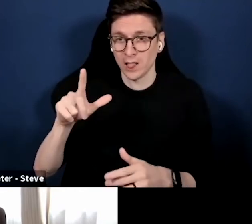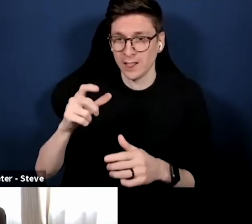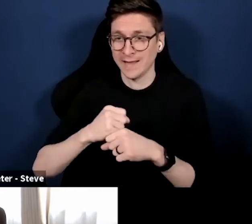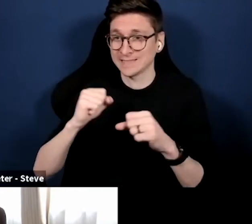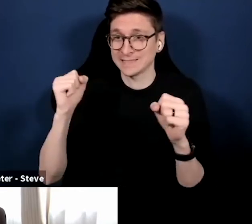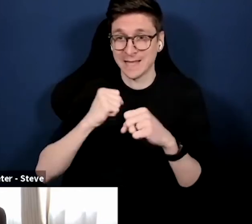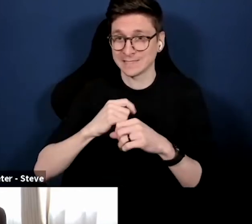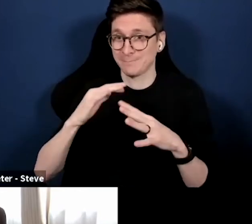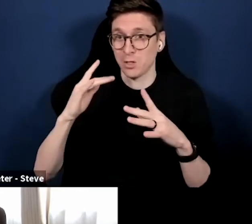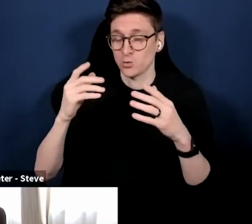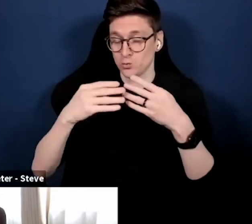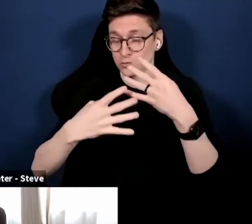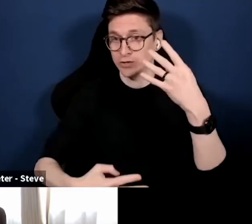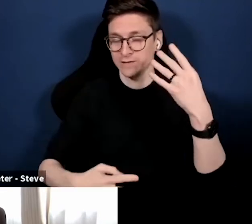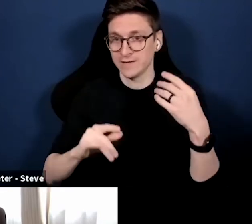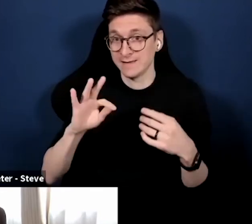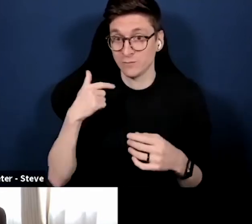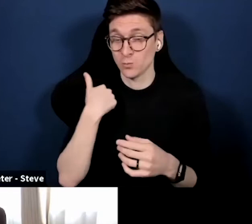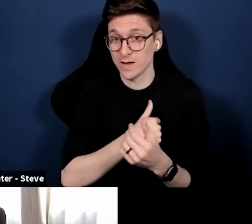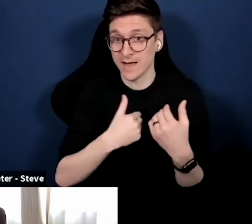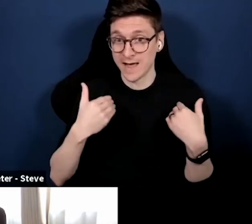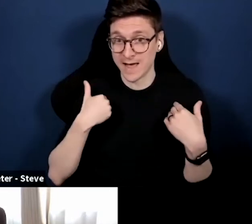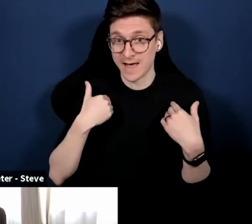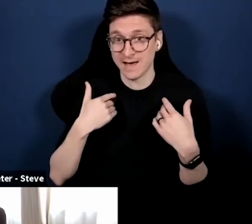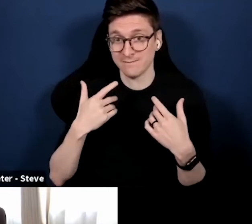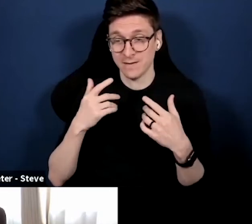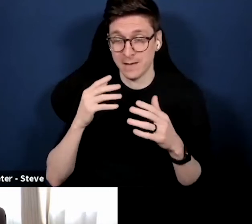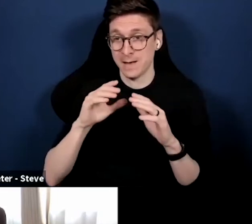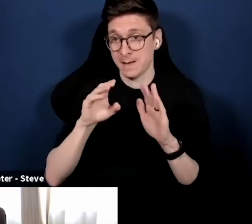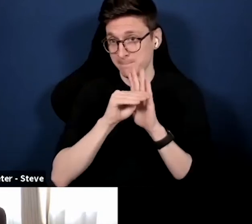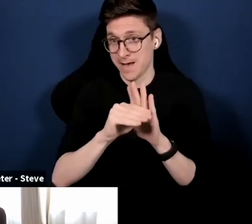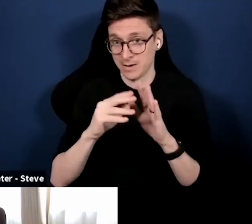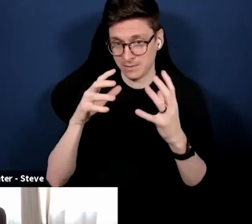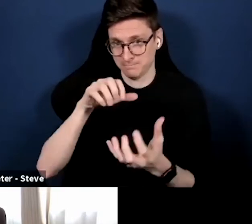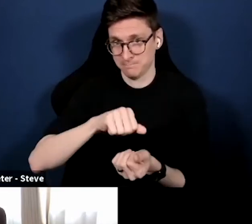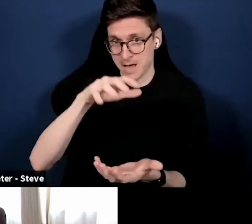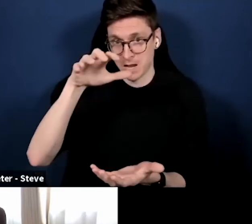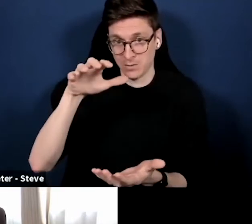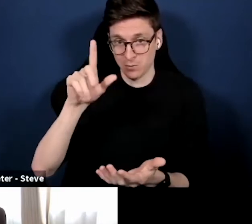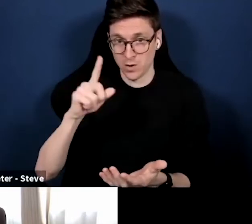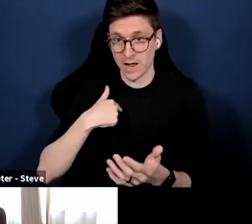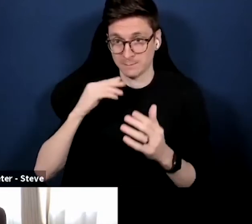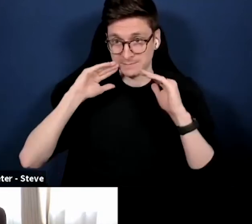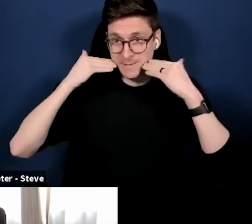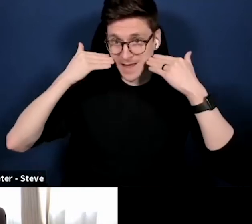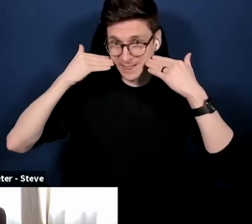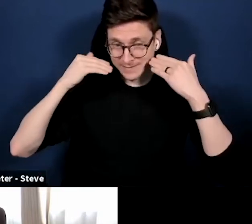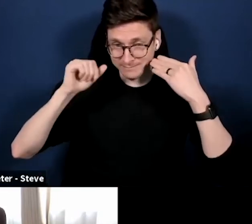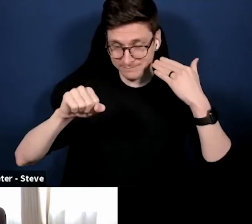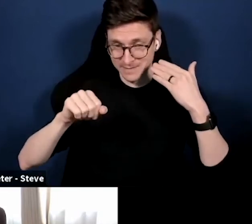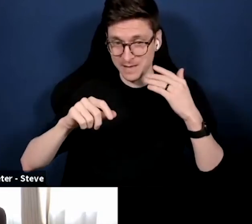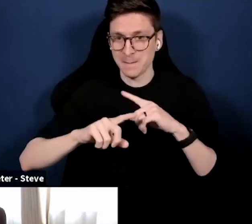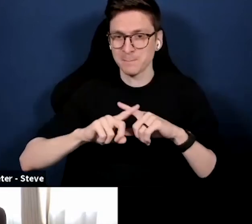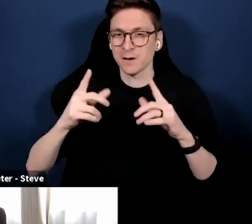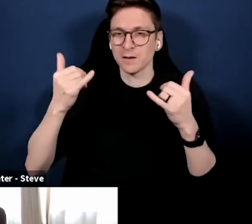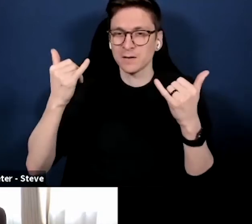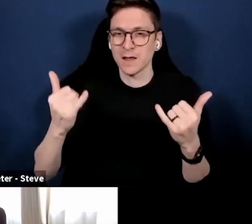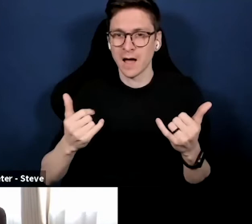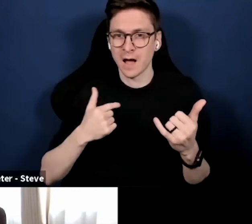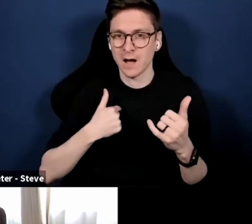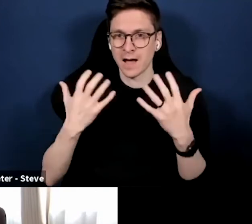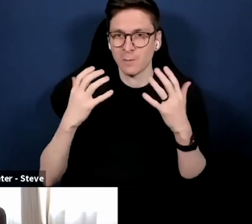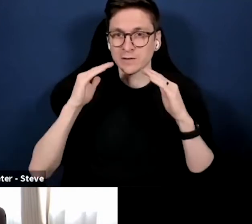a of a model so here's me smiling for example but now i want to smile and and frown at the same time